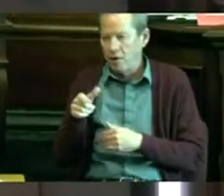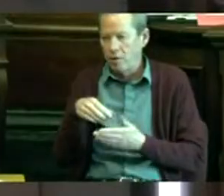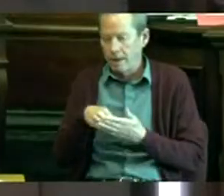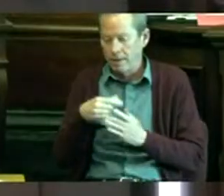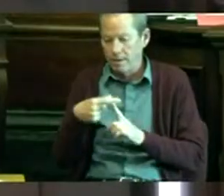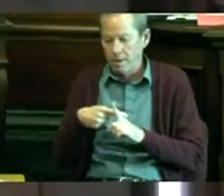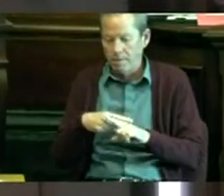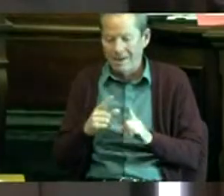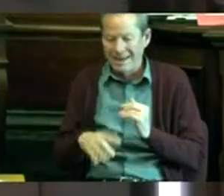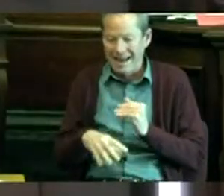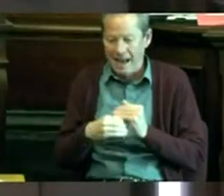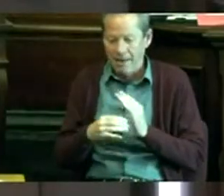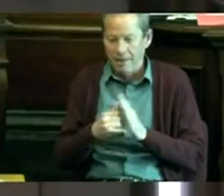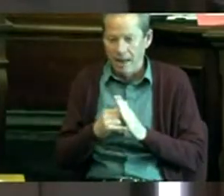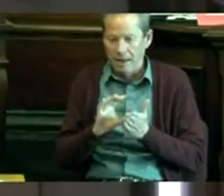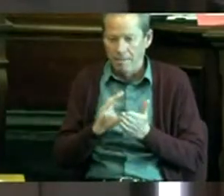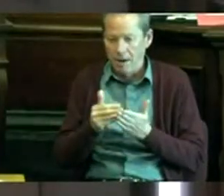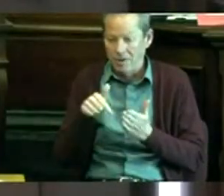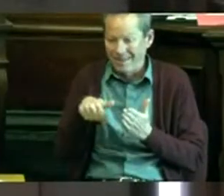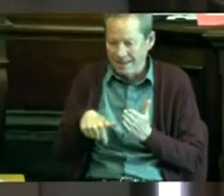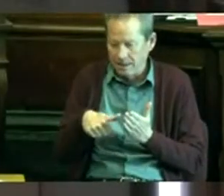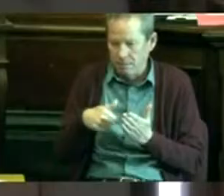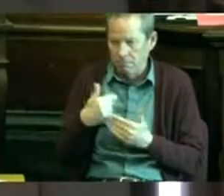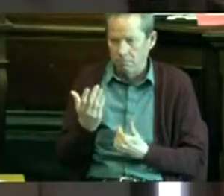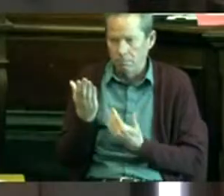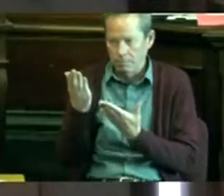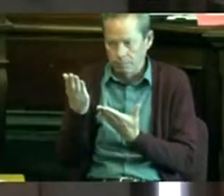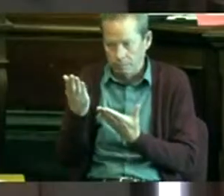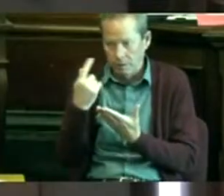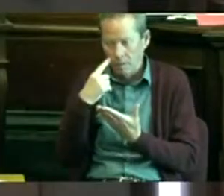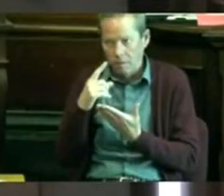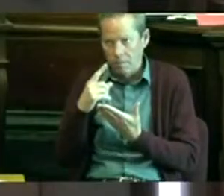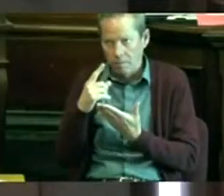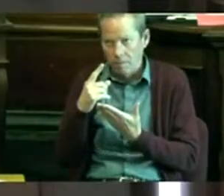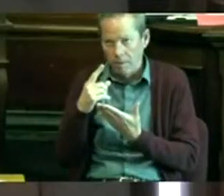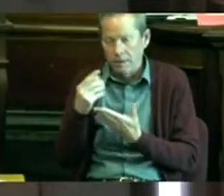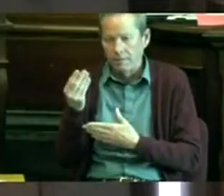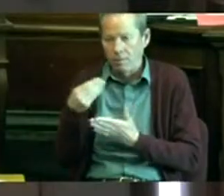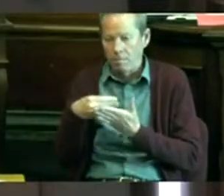money for Mancuso in a later